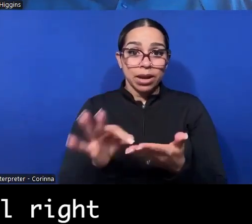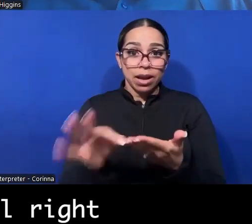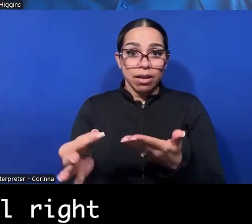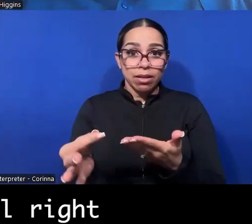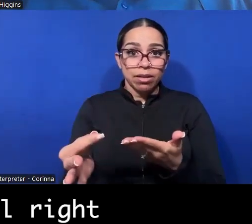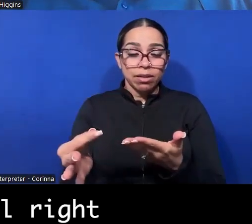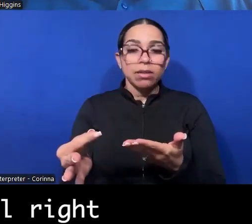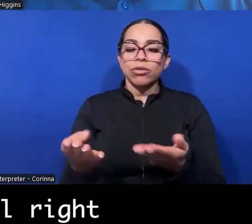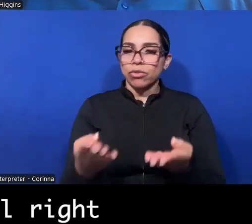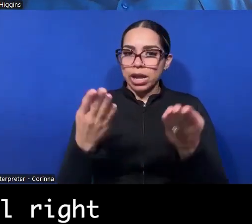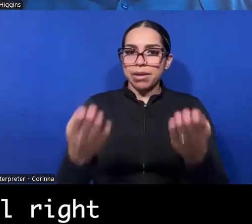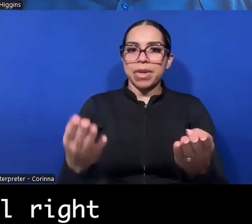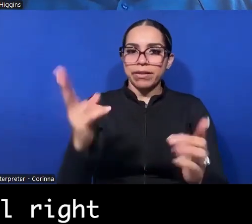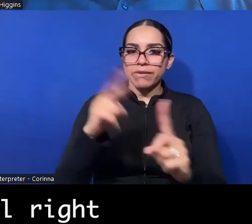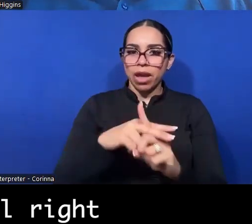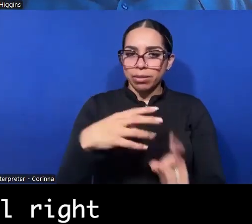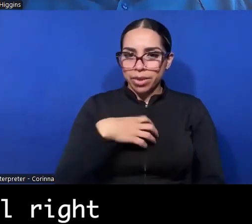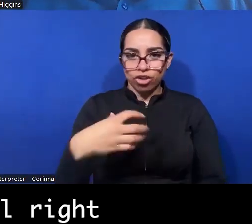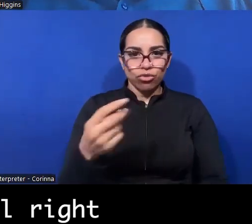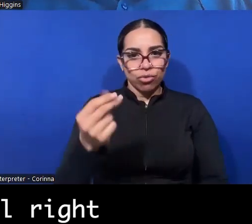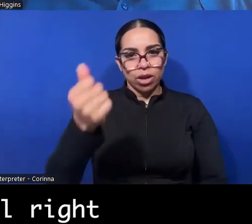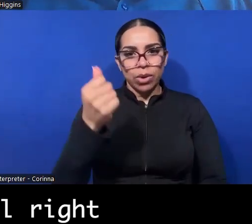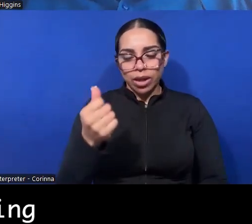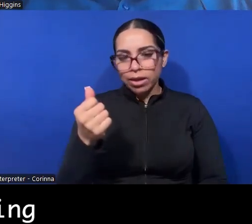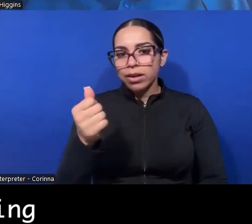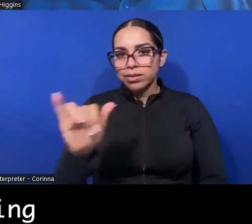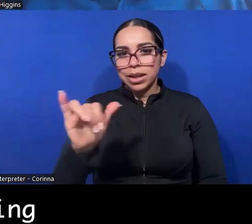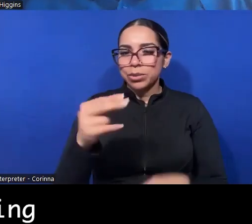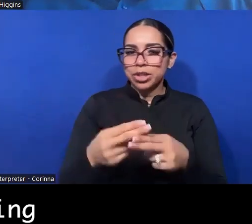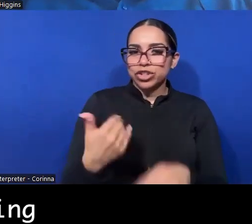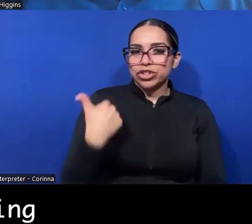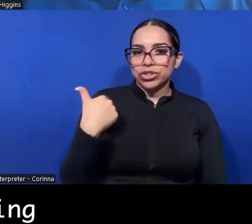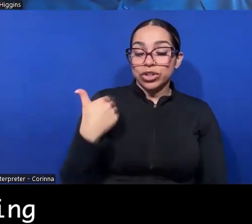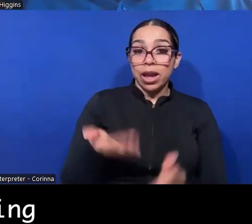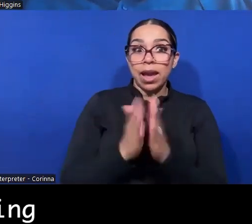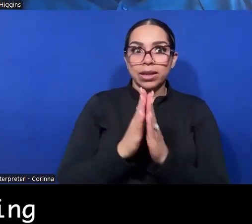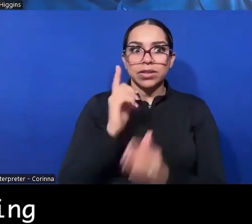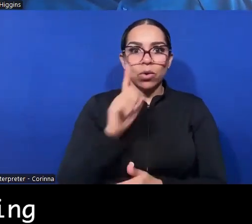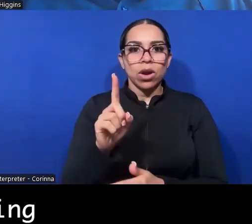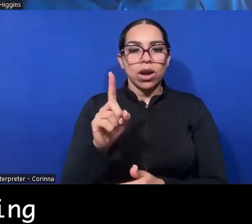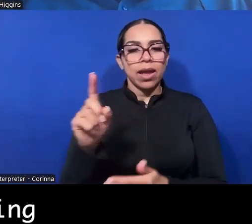we recommend that you file appeal right away, as we talked about earlier, and ask for aid paid pending so your benefit doesn't change